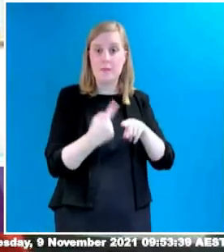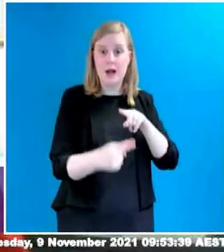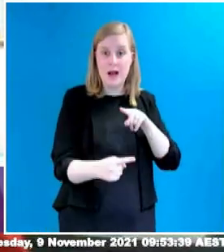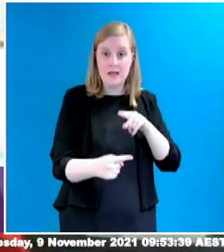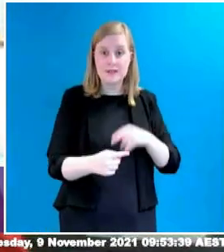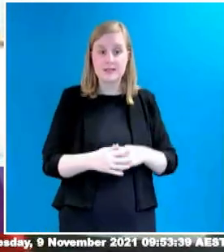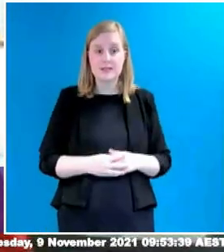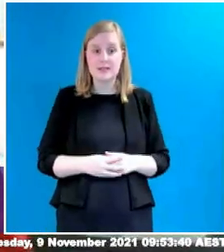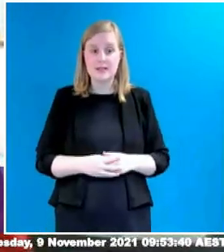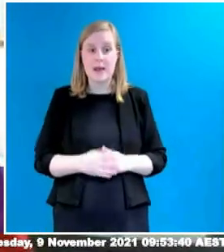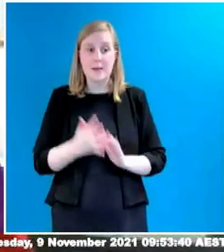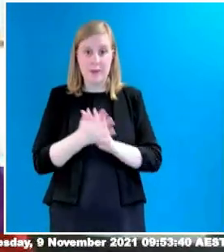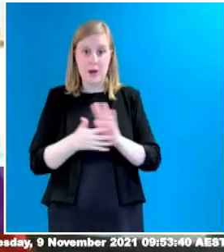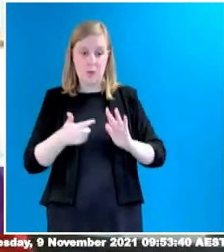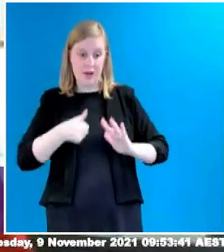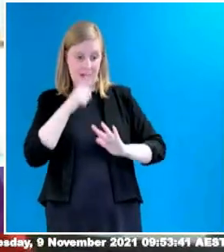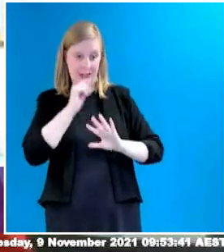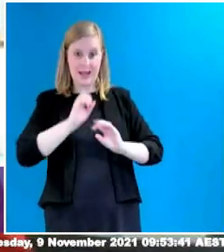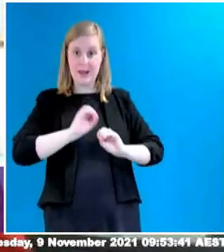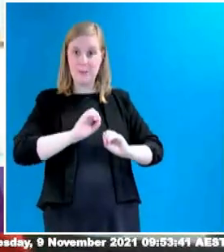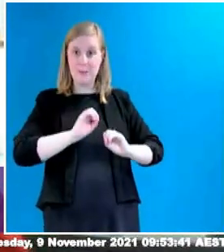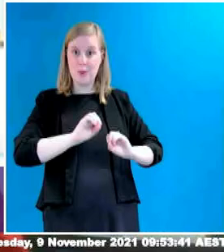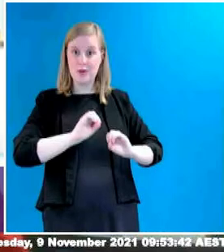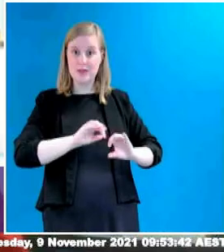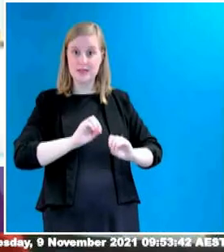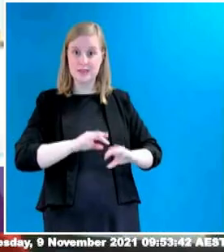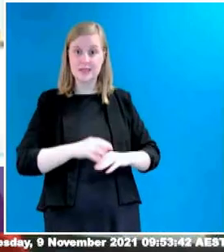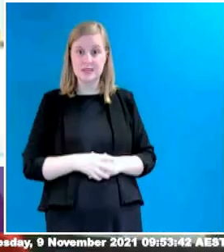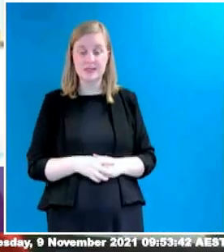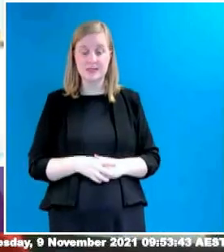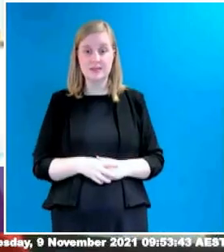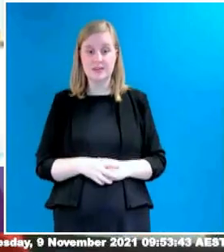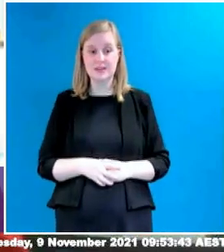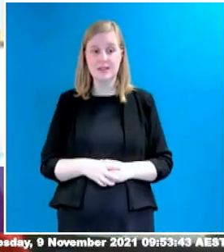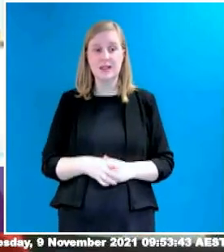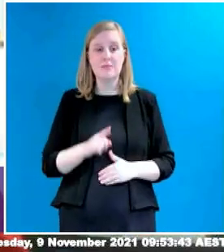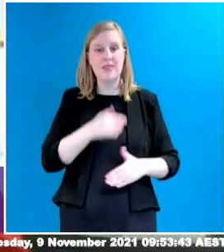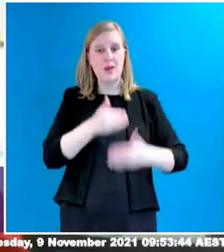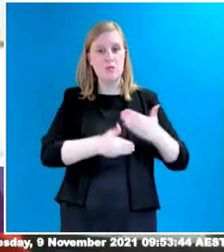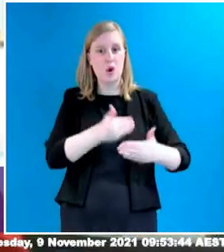input, but it is not seen because of that process being confidential.